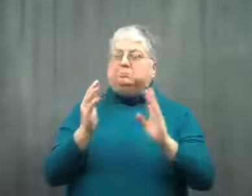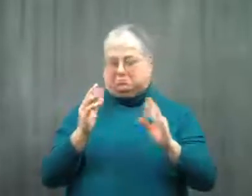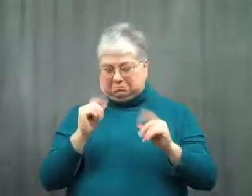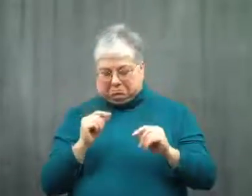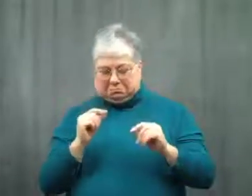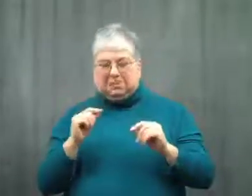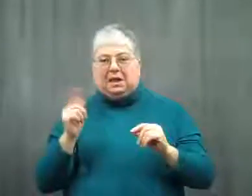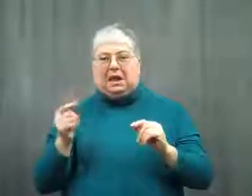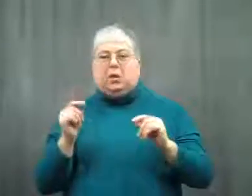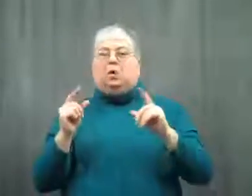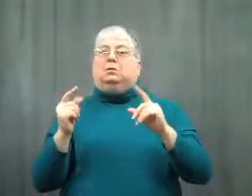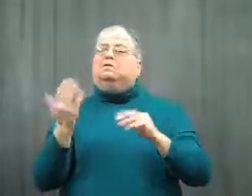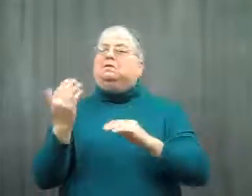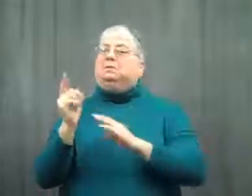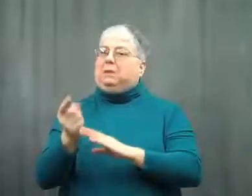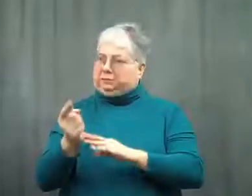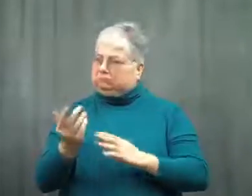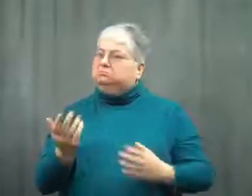She would close them, then open again, and keep them open.